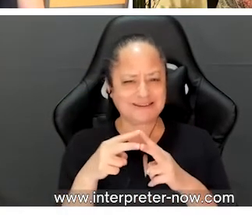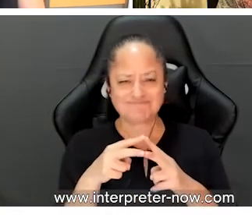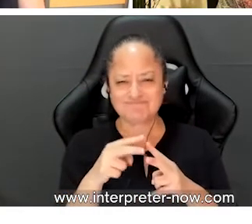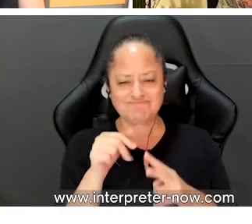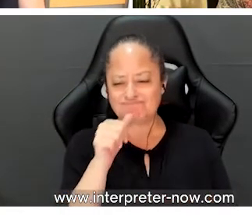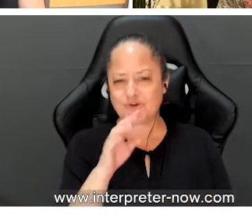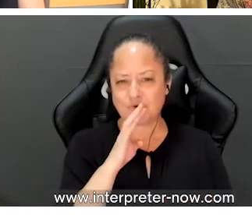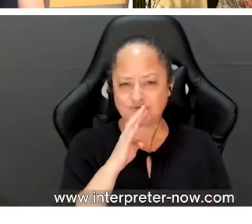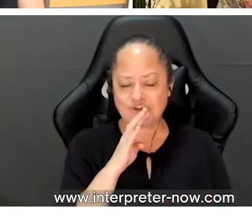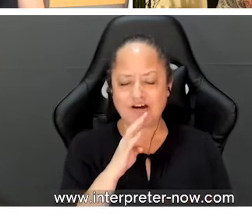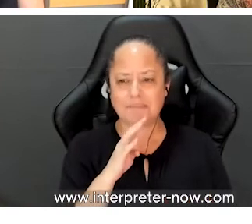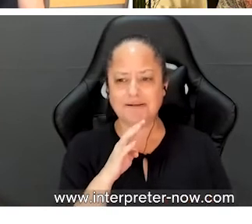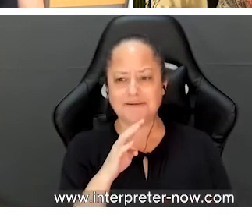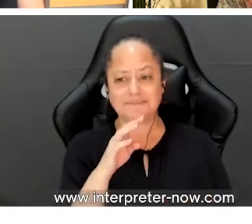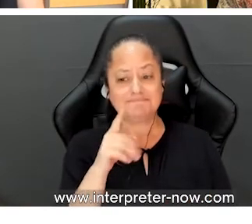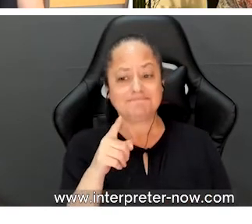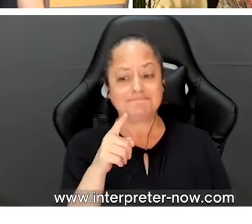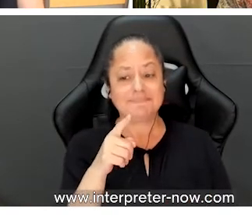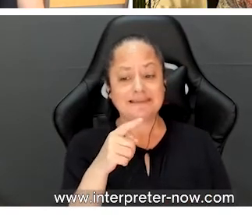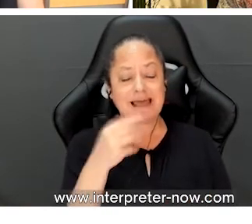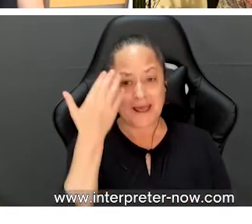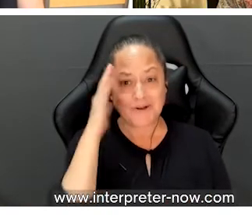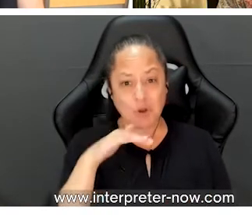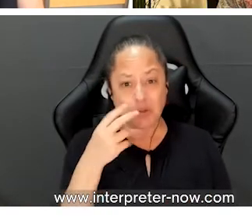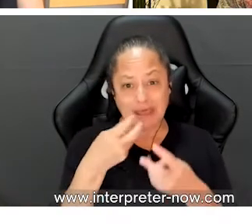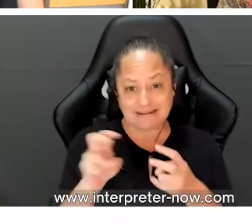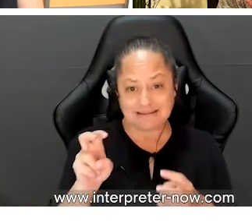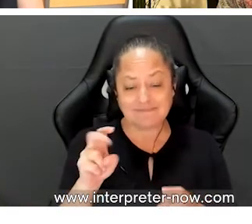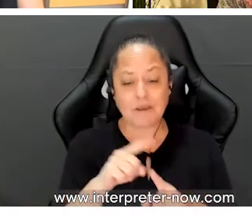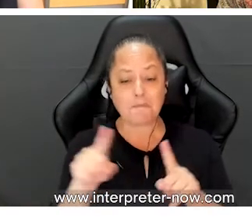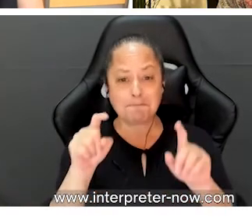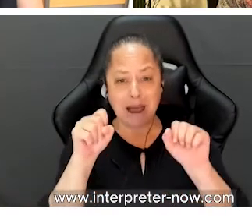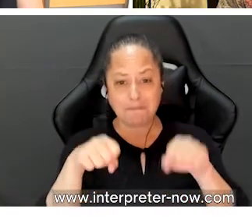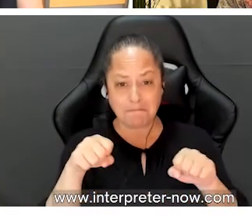I'm not trying to say that it's not difficult, but it is possible.